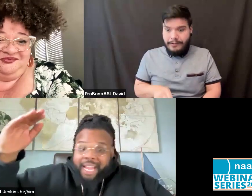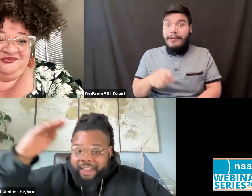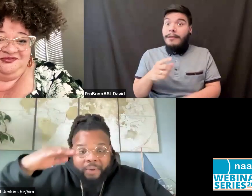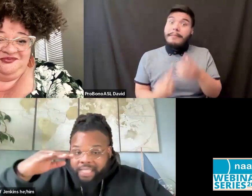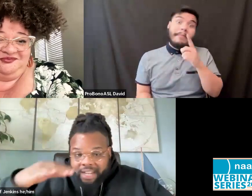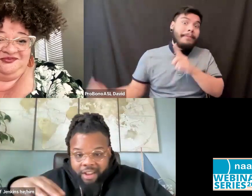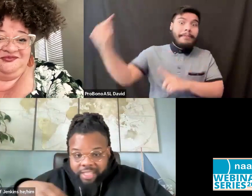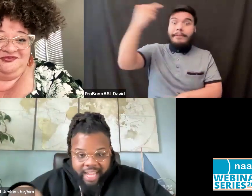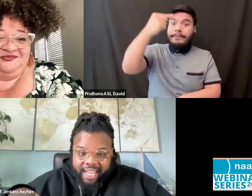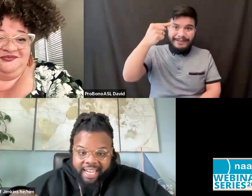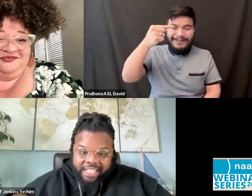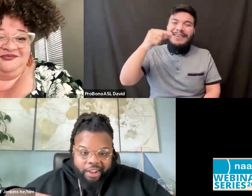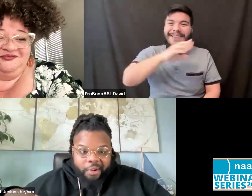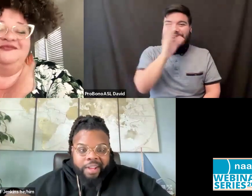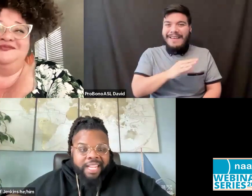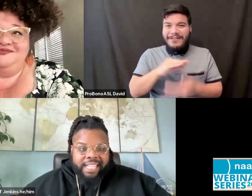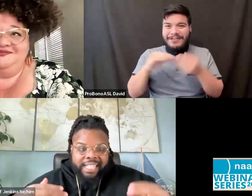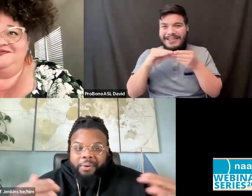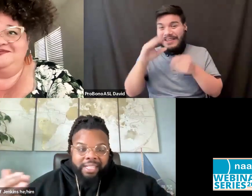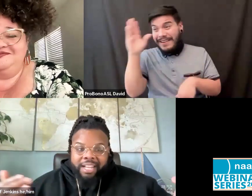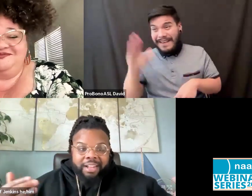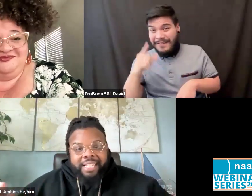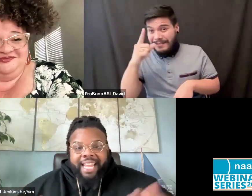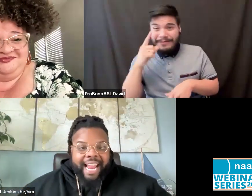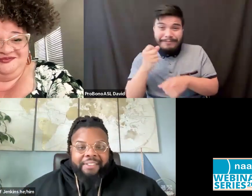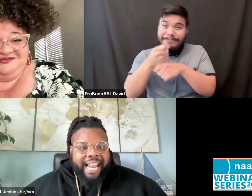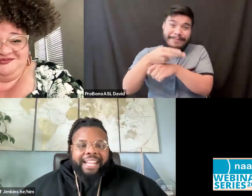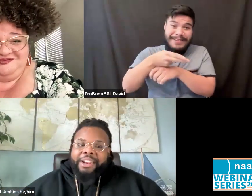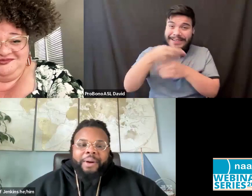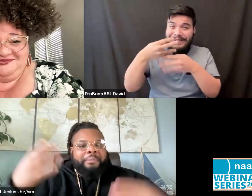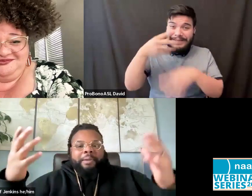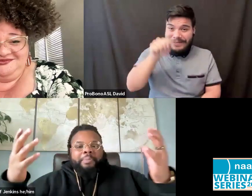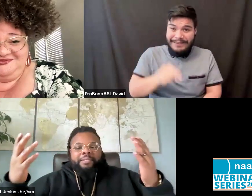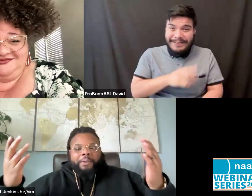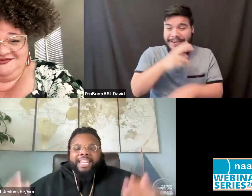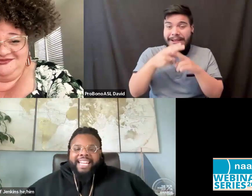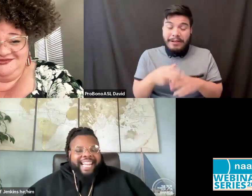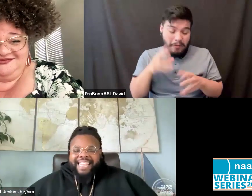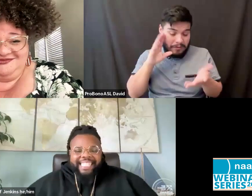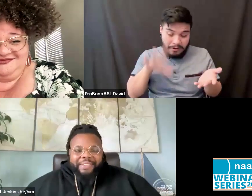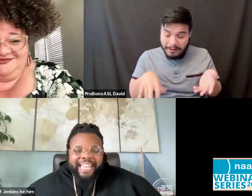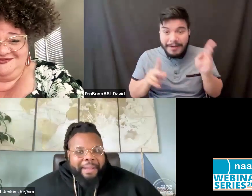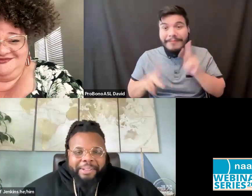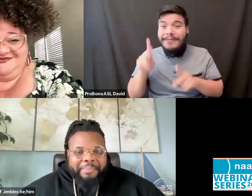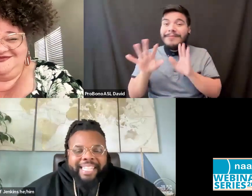and there wasn't a close second, so there wasn't a closed circuit. I was like, you know what? The people have spoken. This is what the name was, got to be.